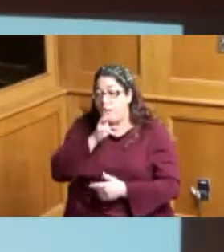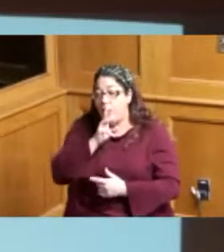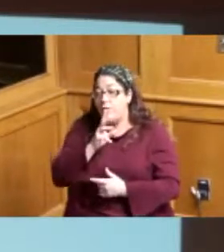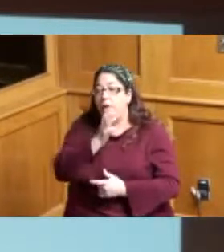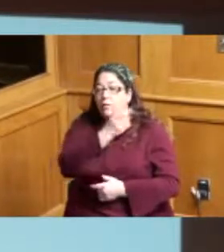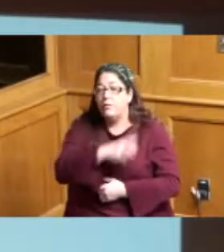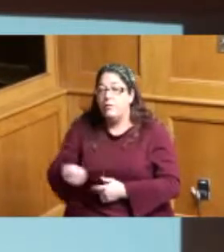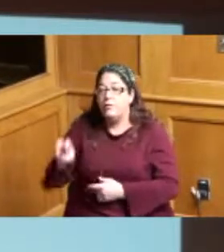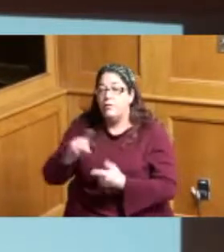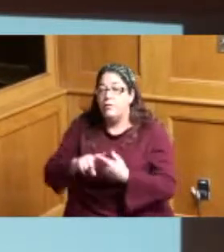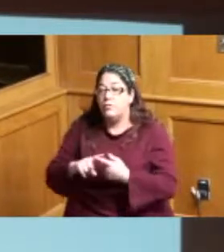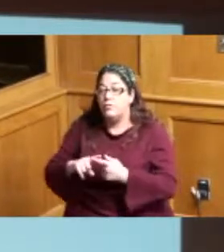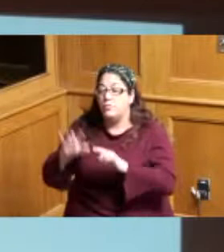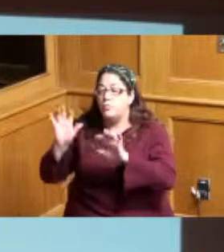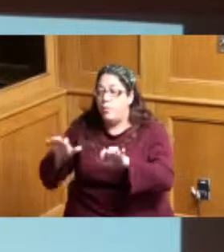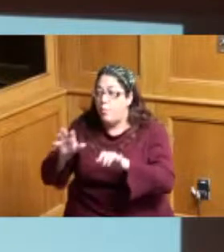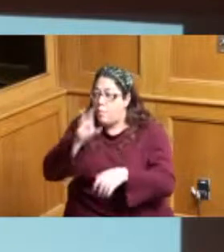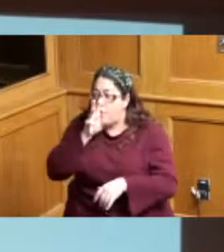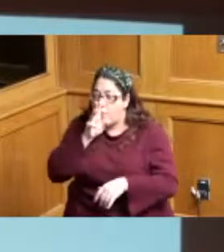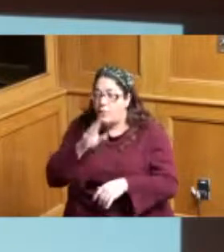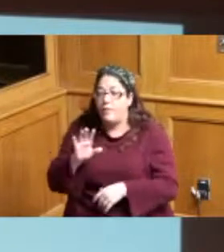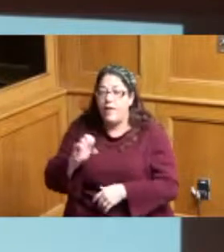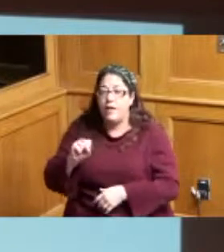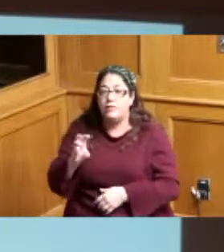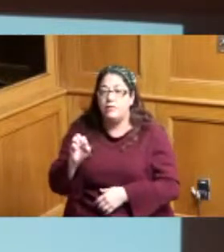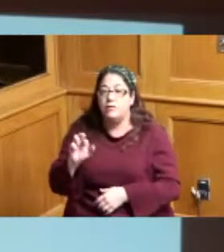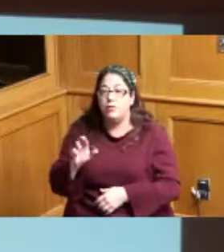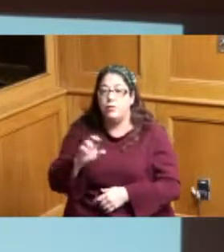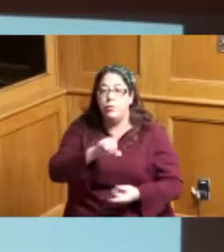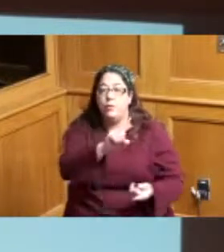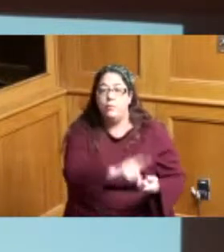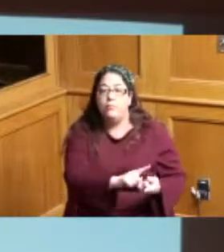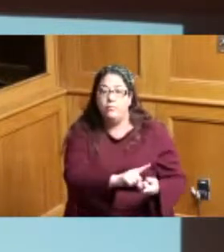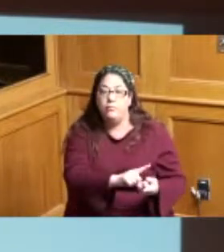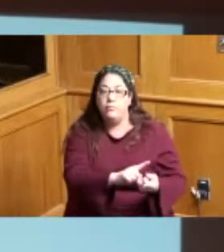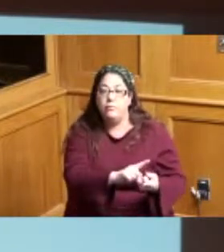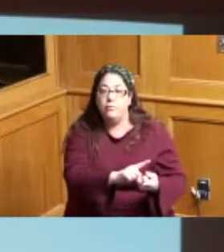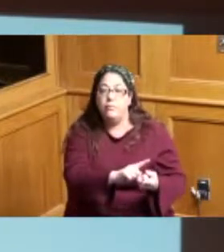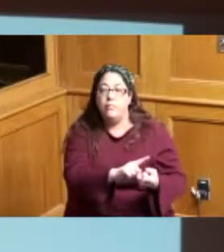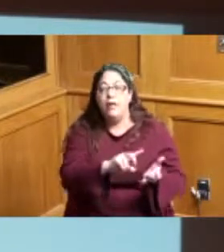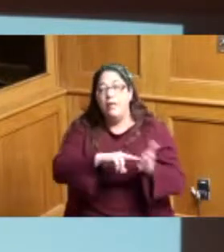which means their sewer portion of the charge will decrease and that will be discussed later